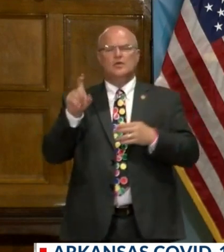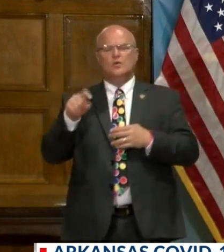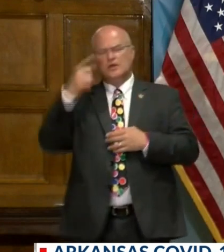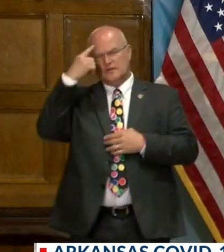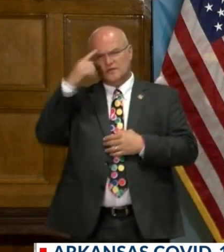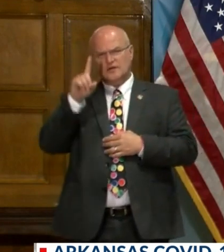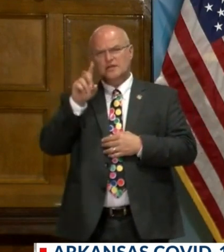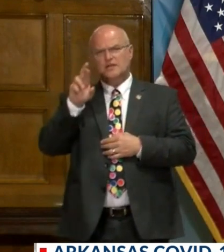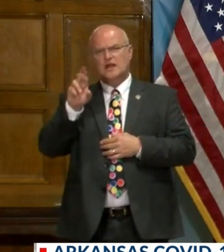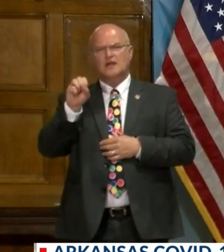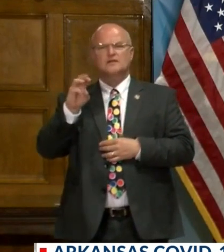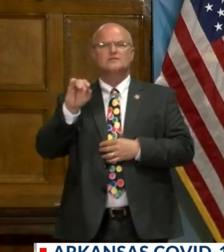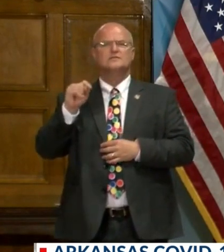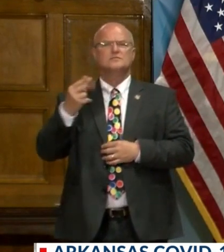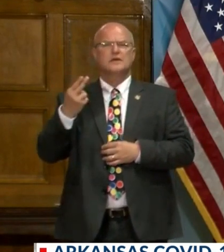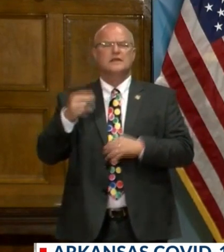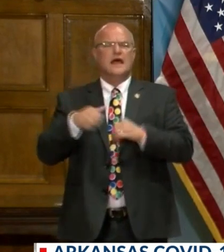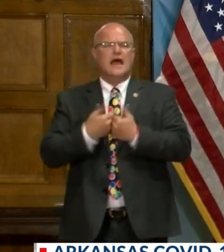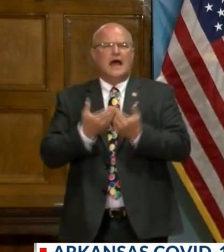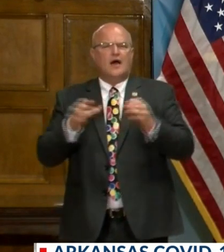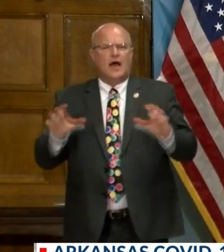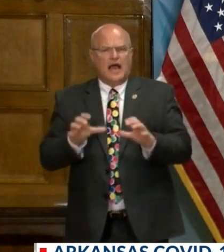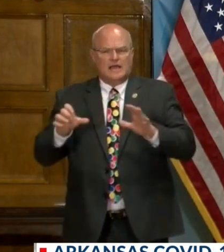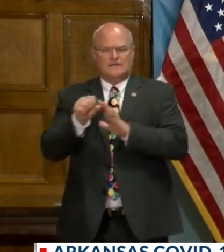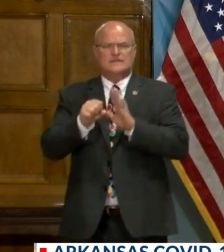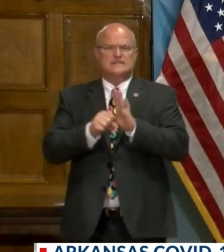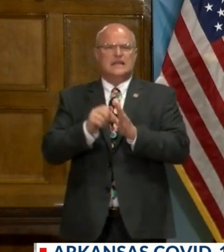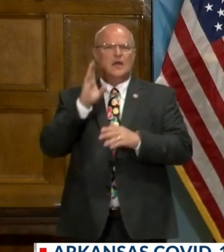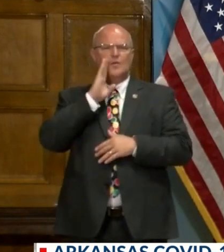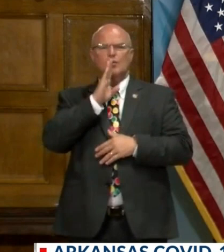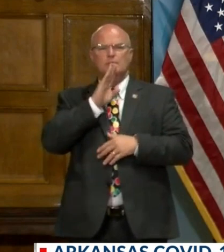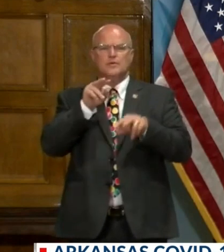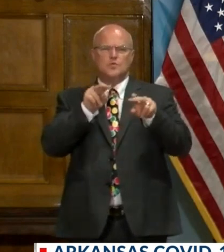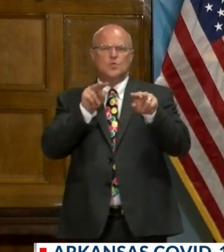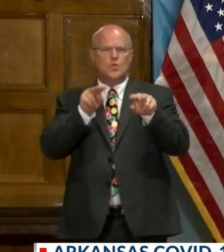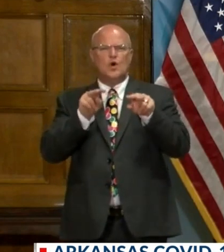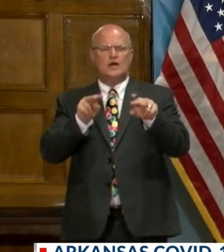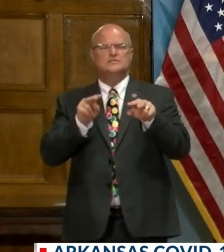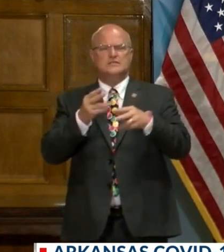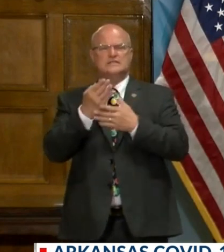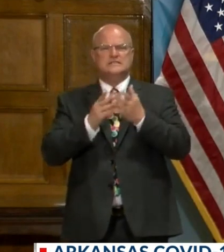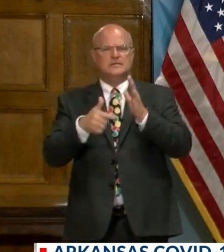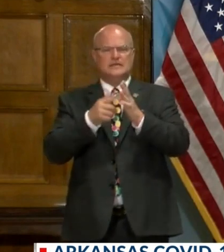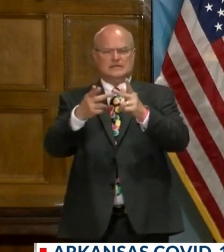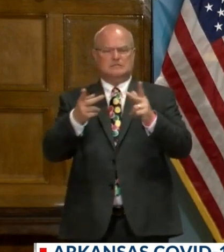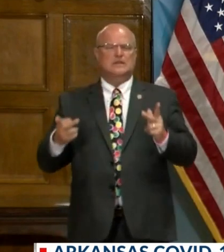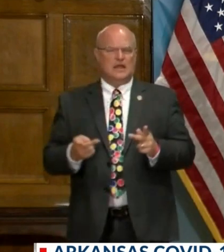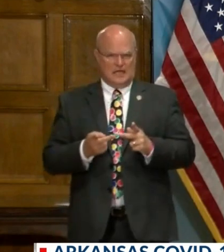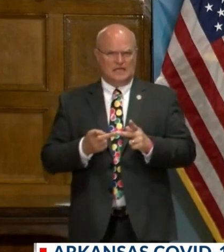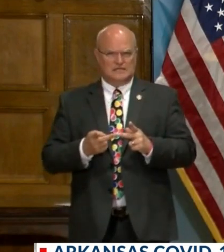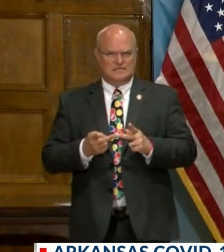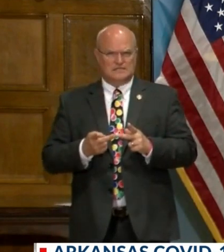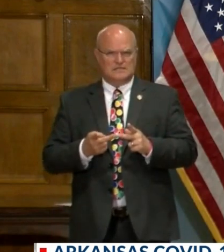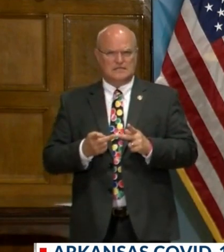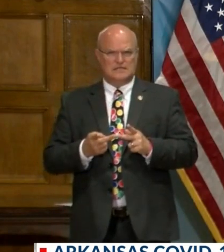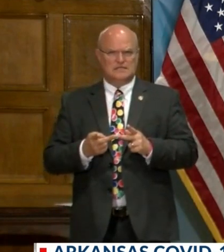YOU HAVE ABOUT SEEING NUMBERS GOING UP EVEN MORE GIVEN THE PLACES HAVE OPENED UP, A QUESTION FOR YOU AND ALSO FOR